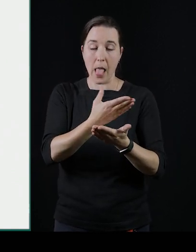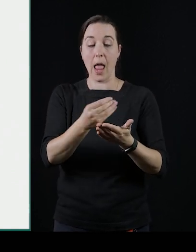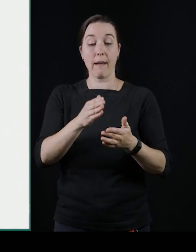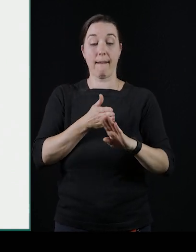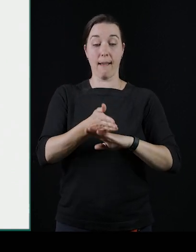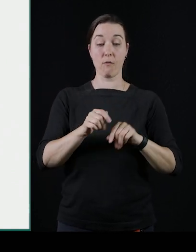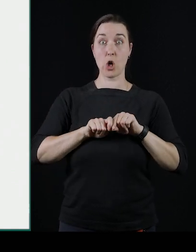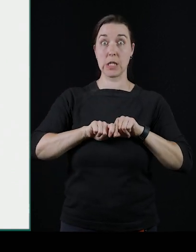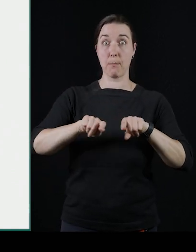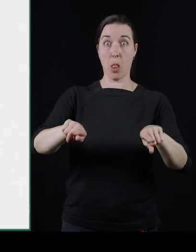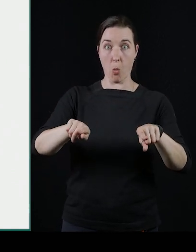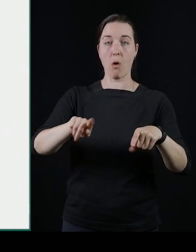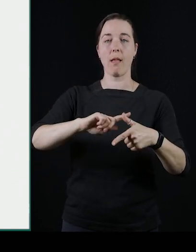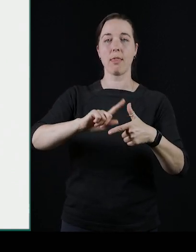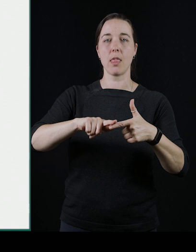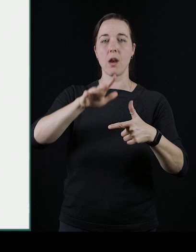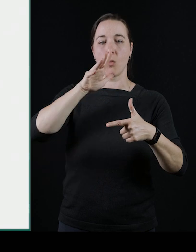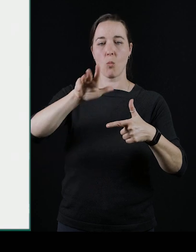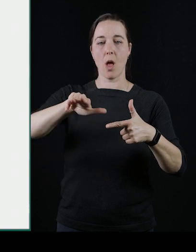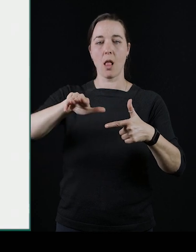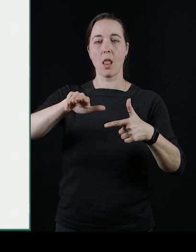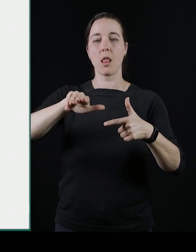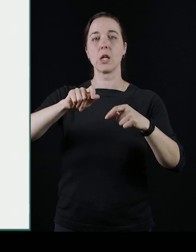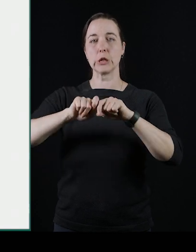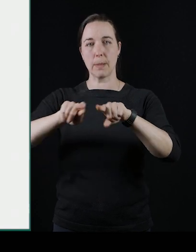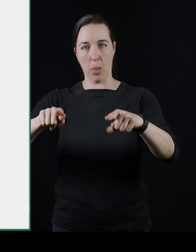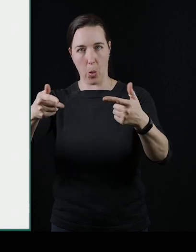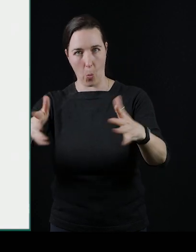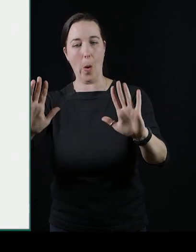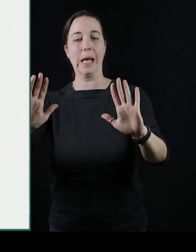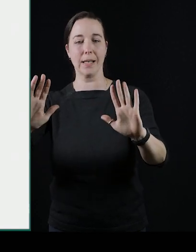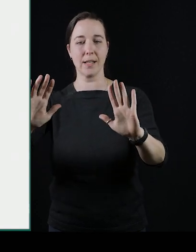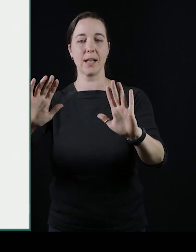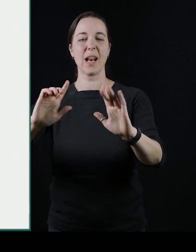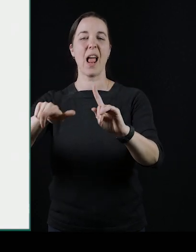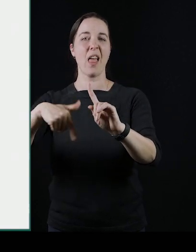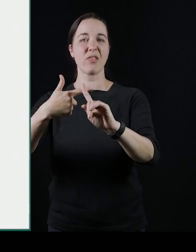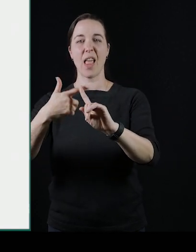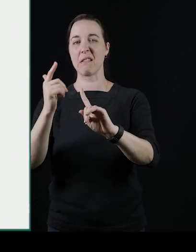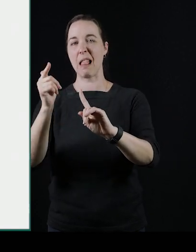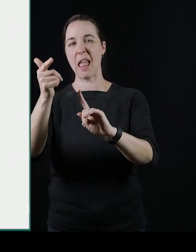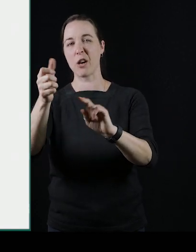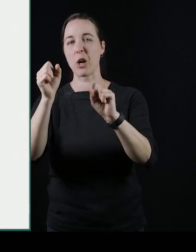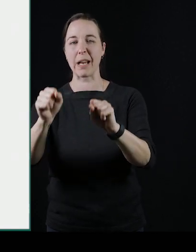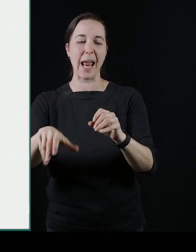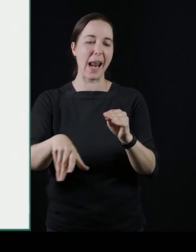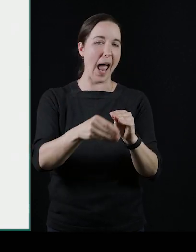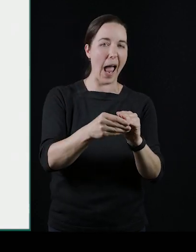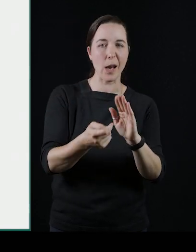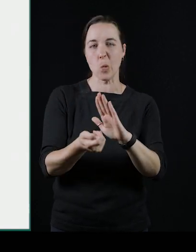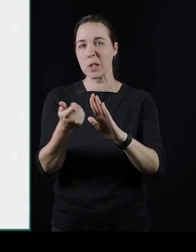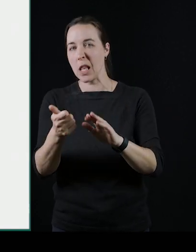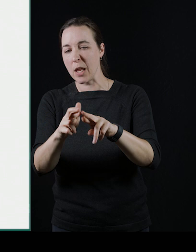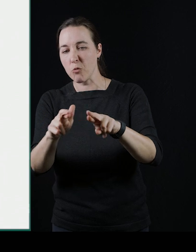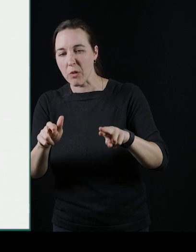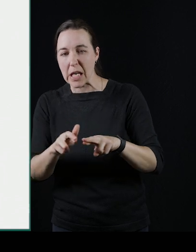And from the deploying state, will reach deployed, and at any point in time, we can add or delete regions, it will delete the region,